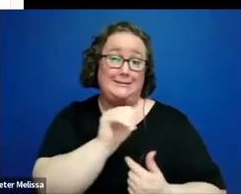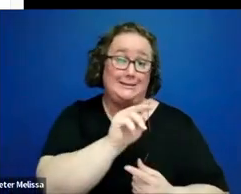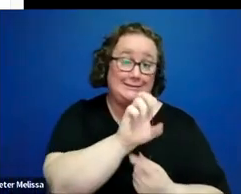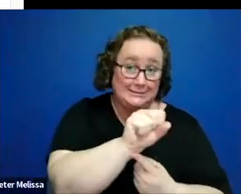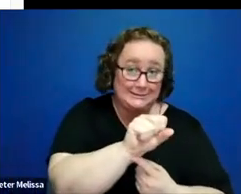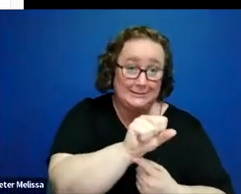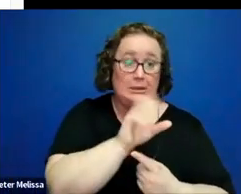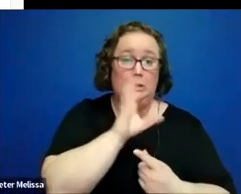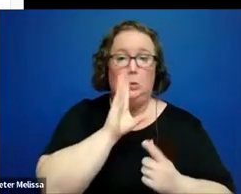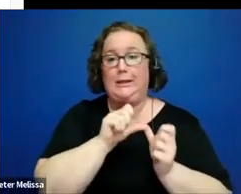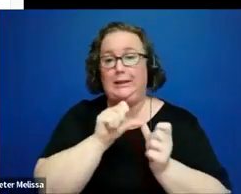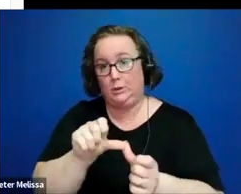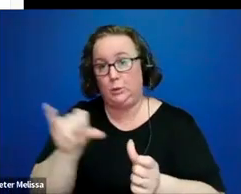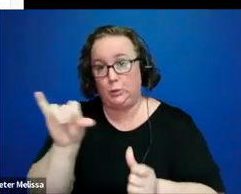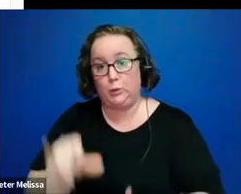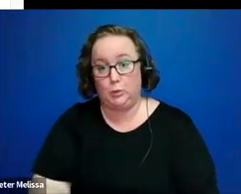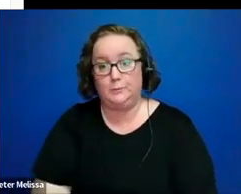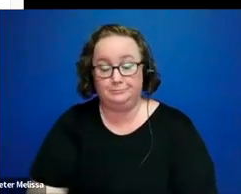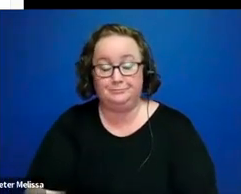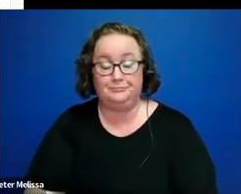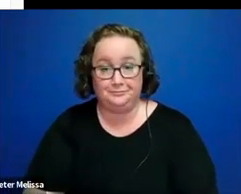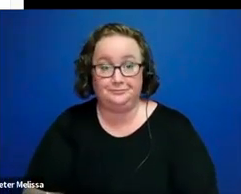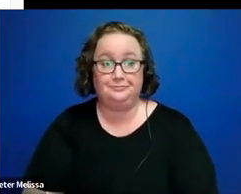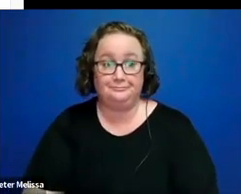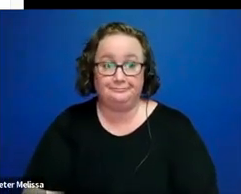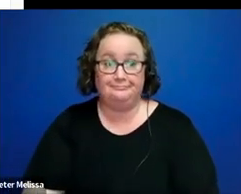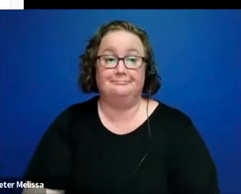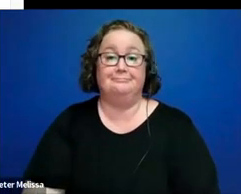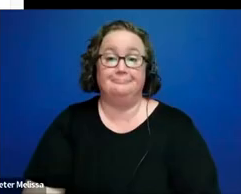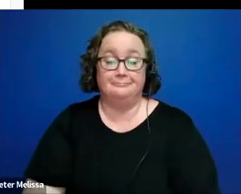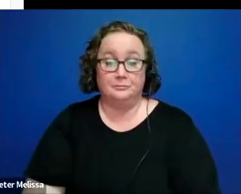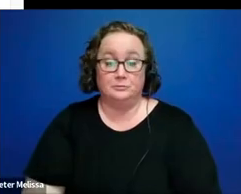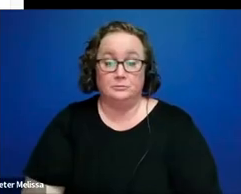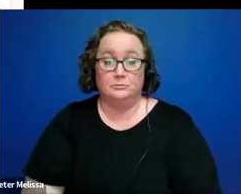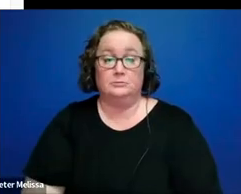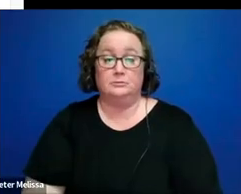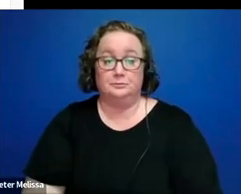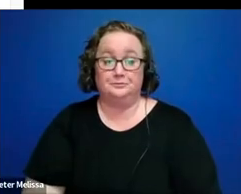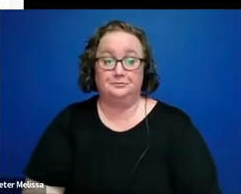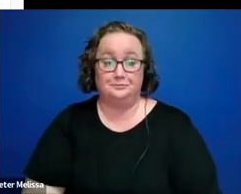continue to be available. But we are planning to